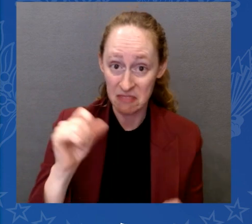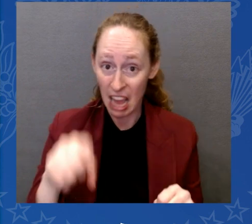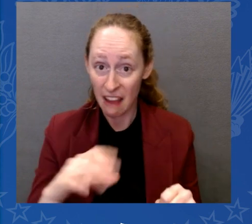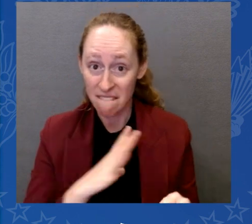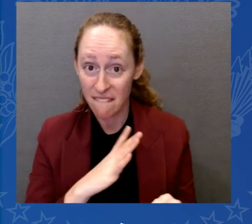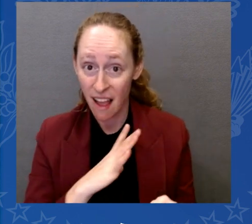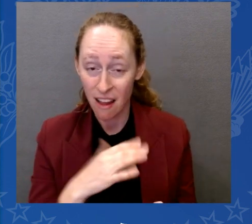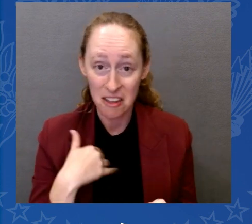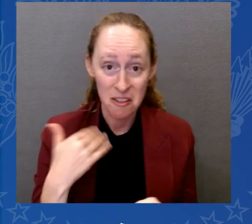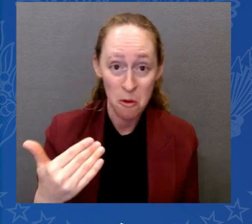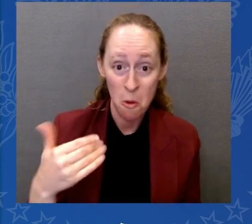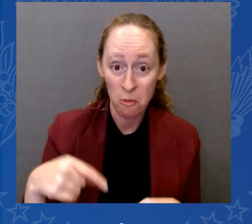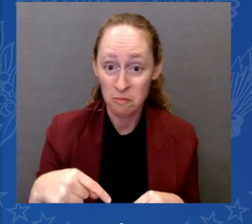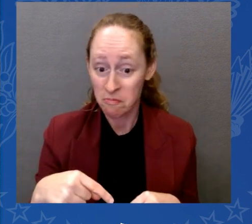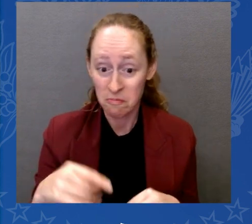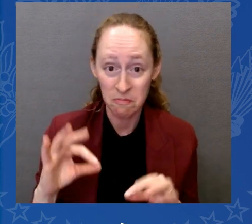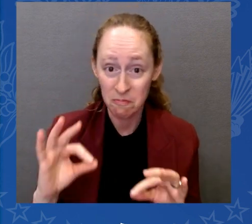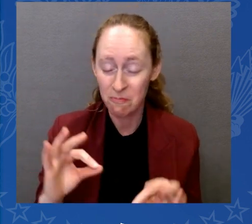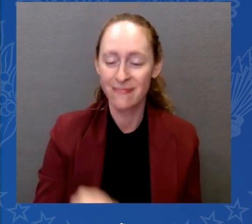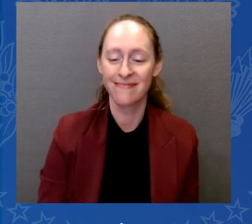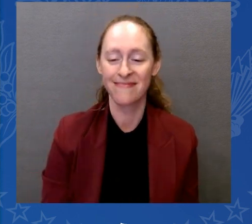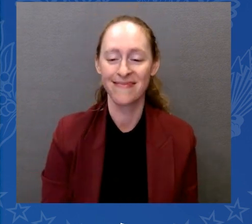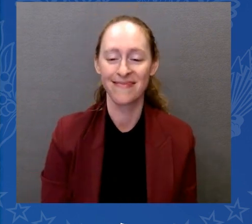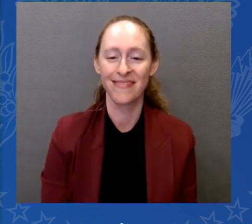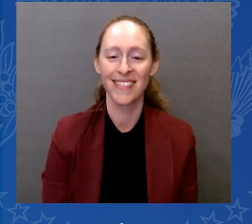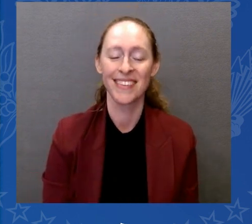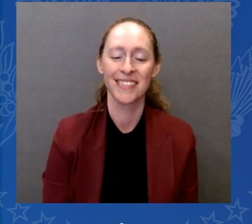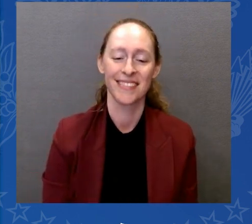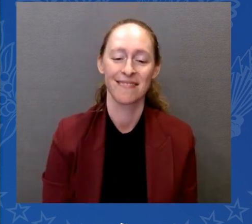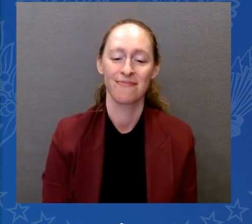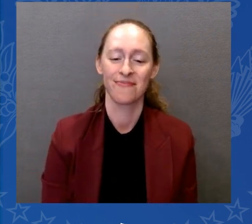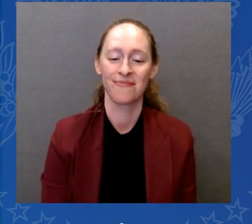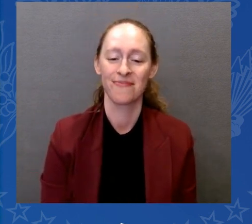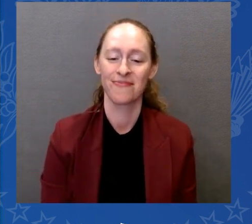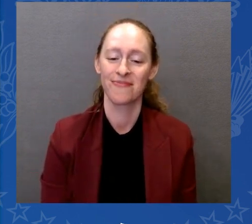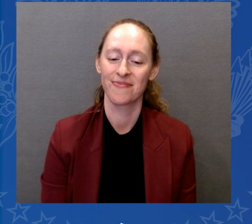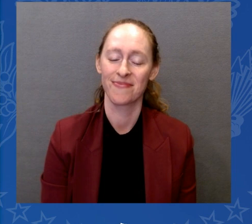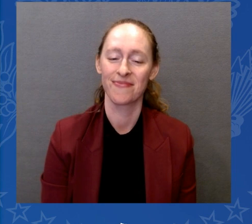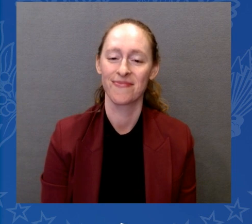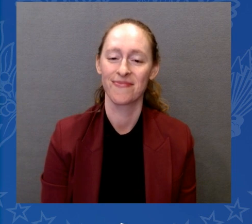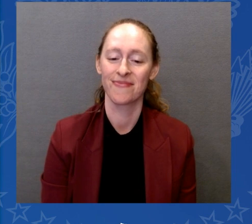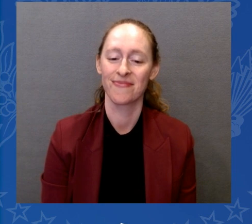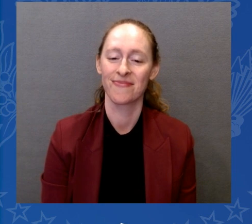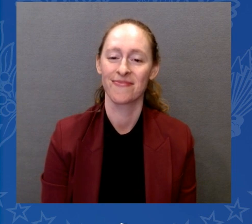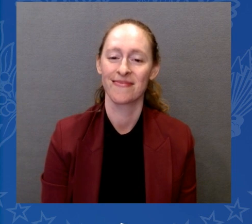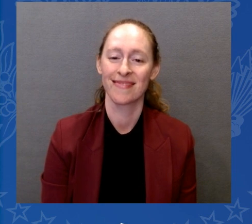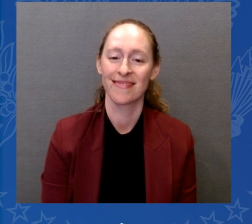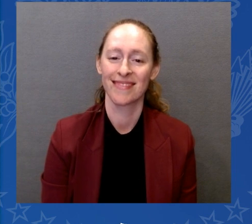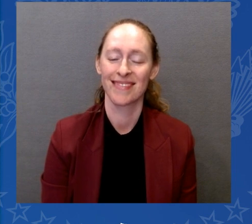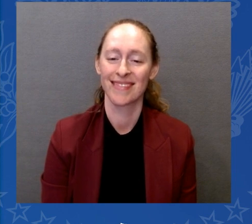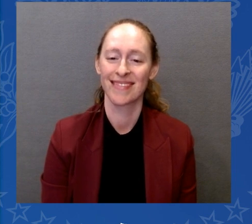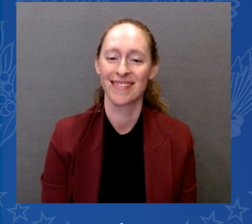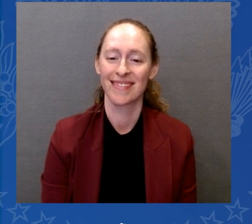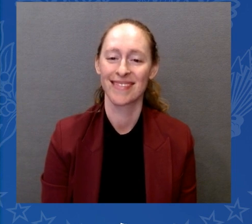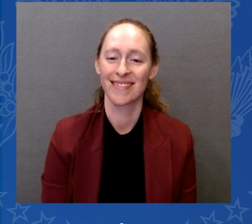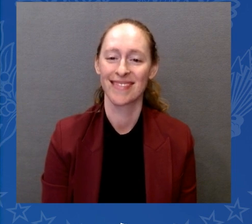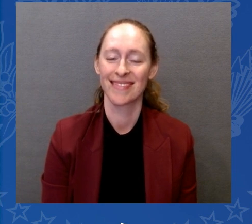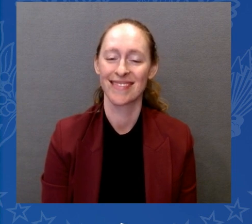The President: All right. Well, by the way, I -- I wanted to come out here because I love being in Colorado.